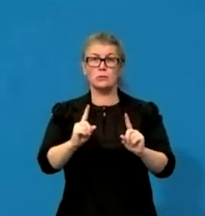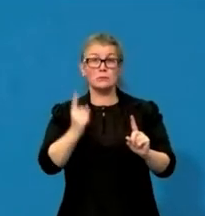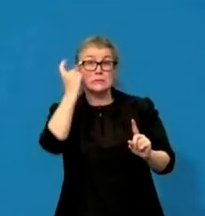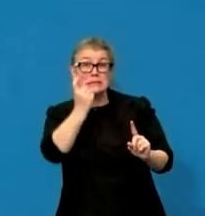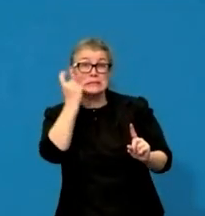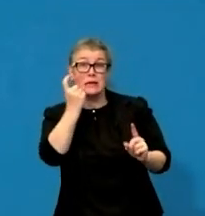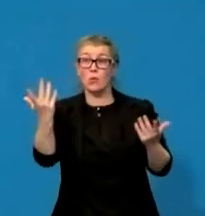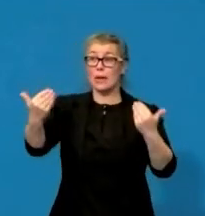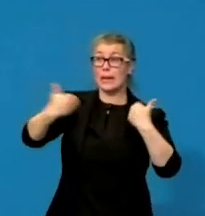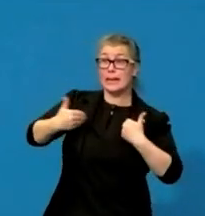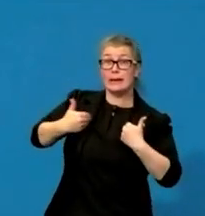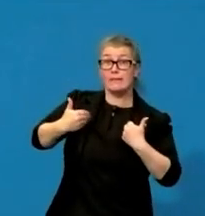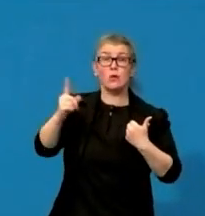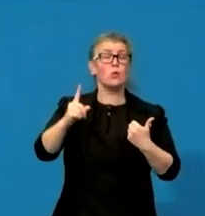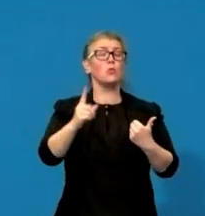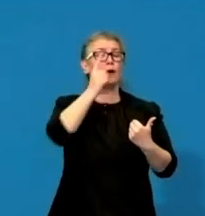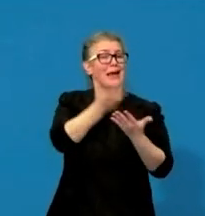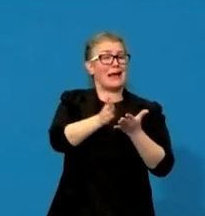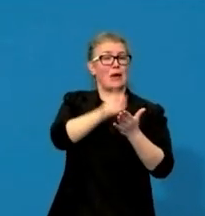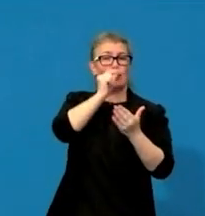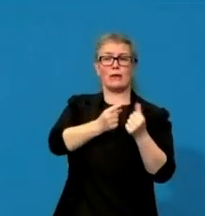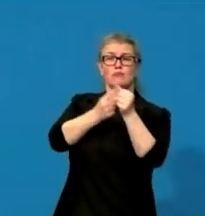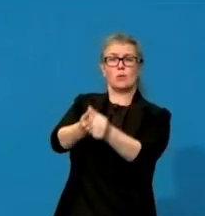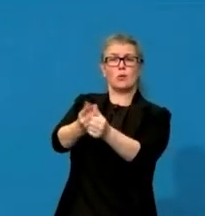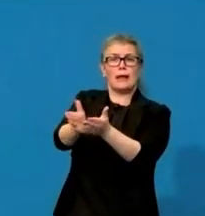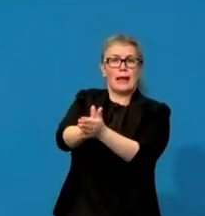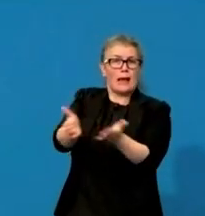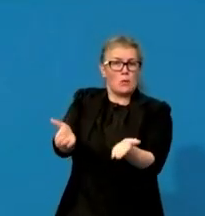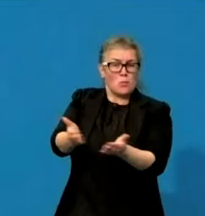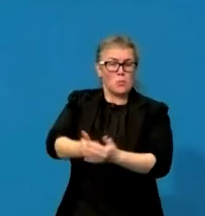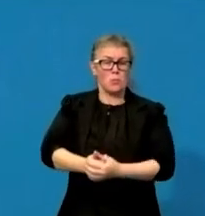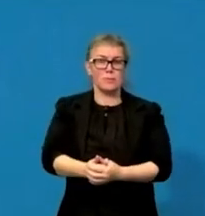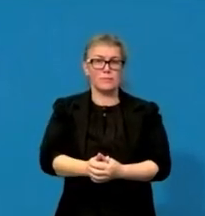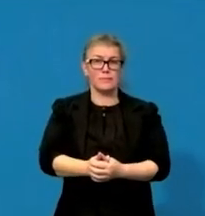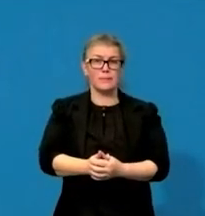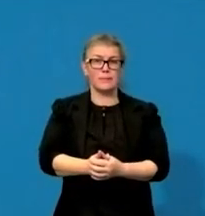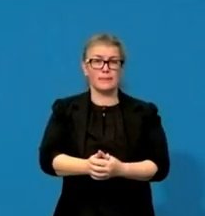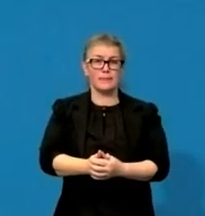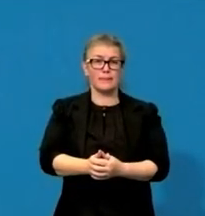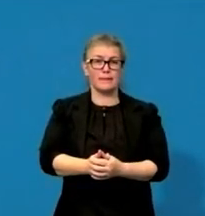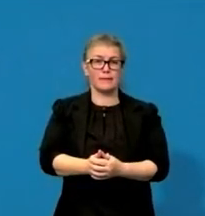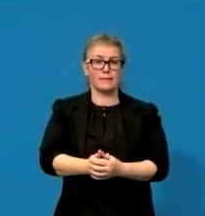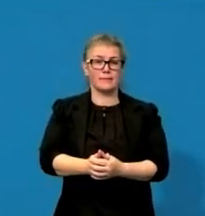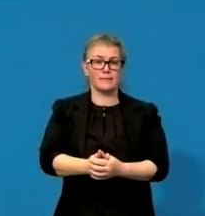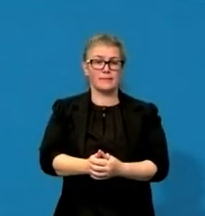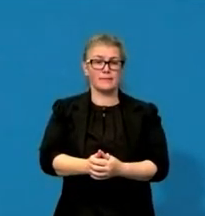solutions. The second major area is the limited availability of NDIS providers in